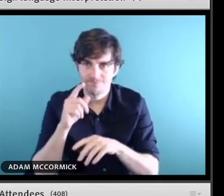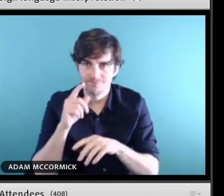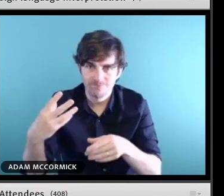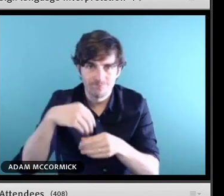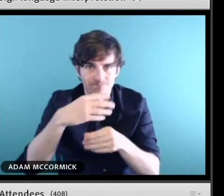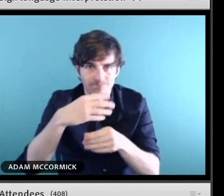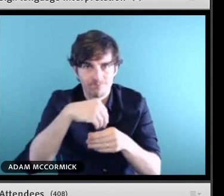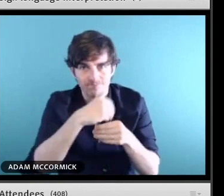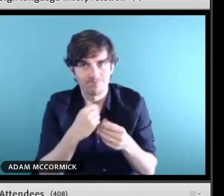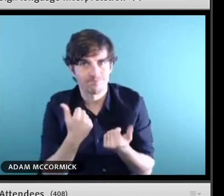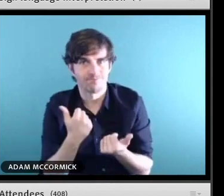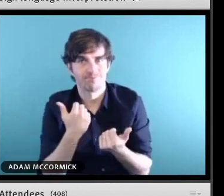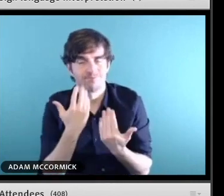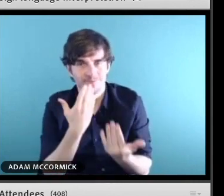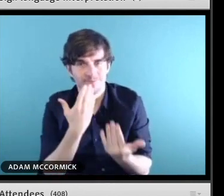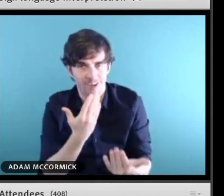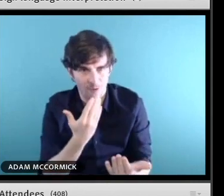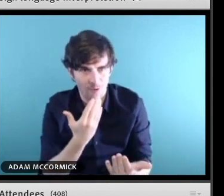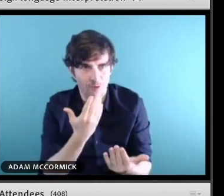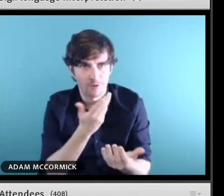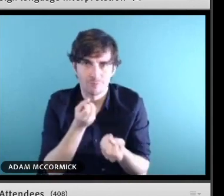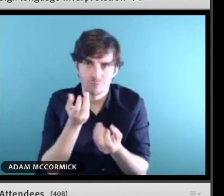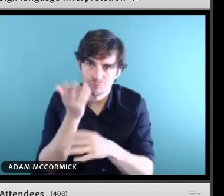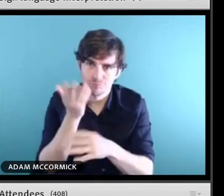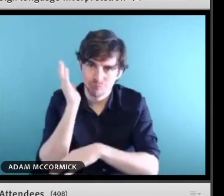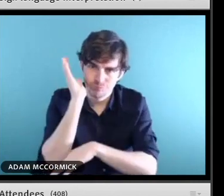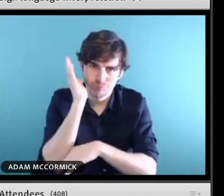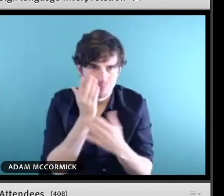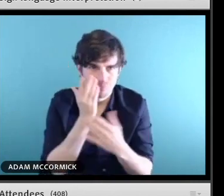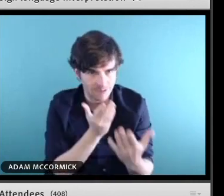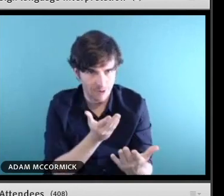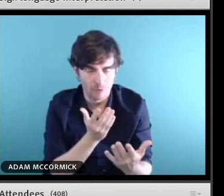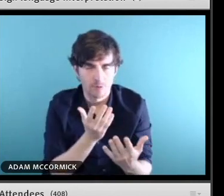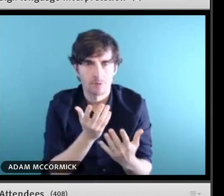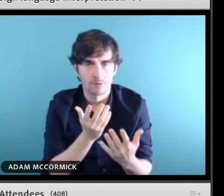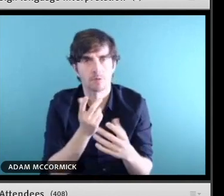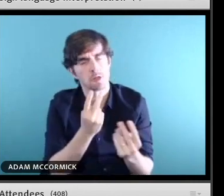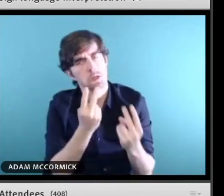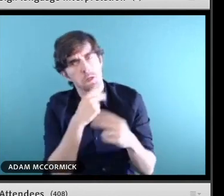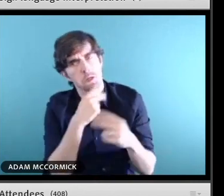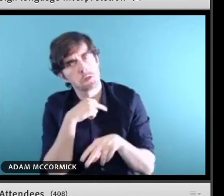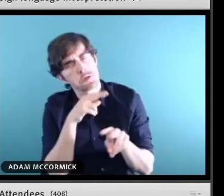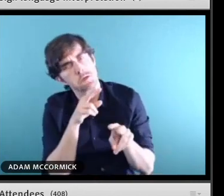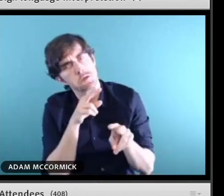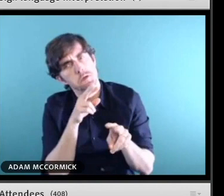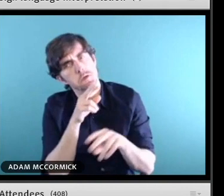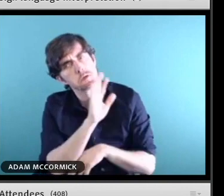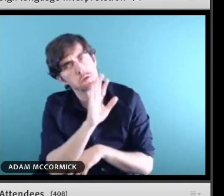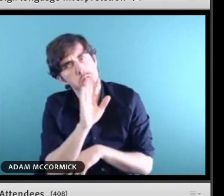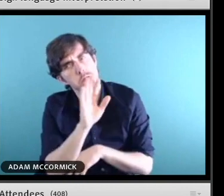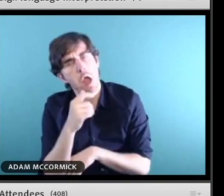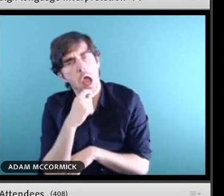following the general declaration of the situation now. It was planned that